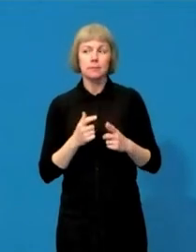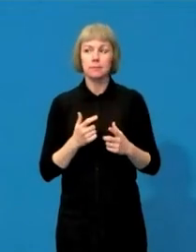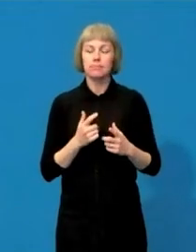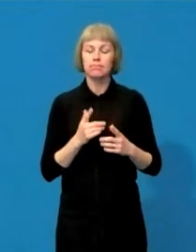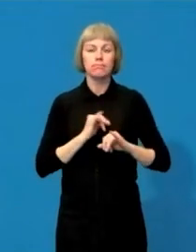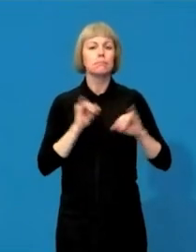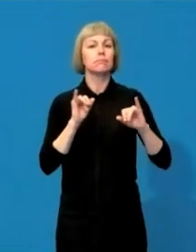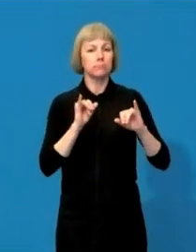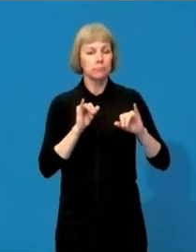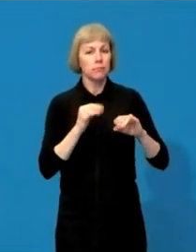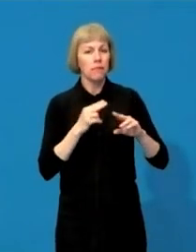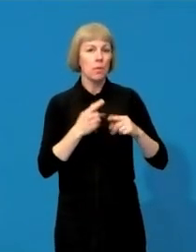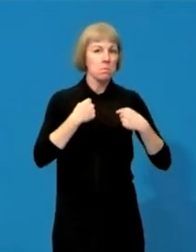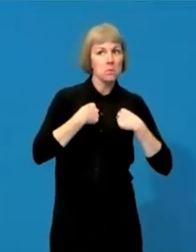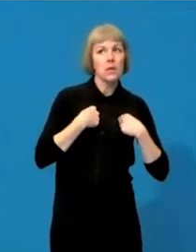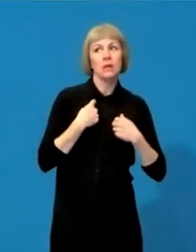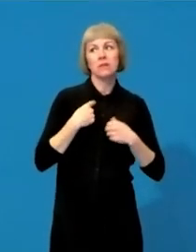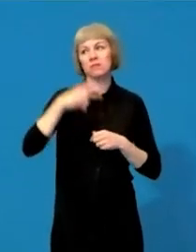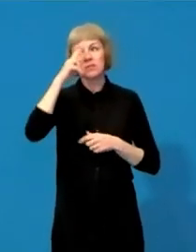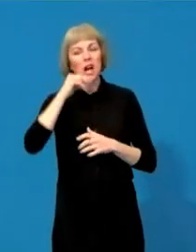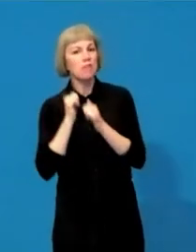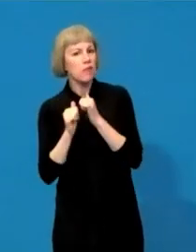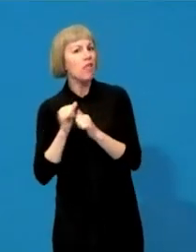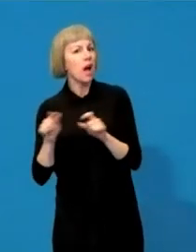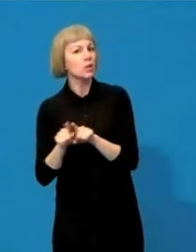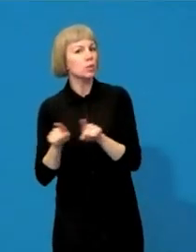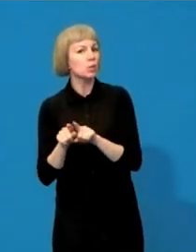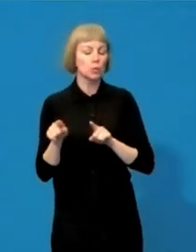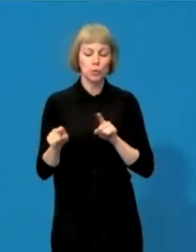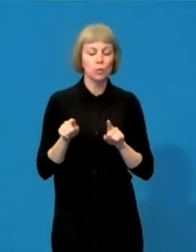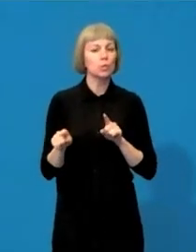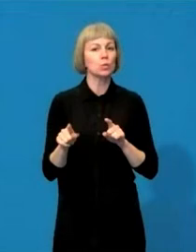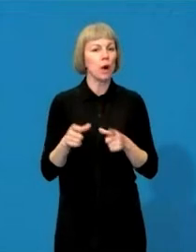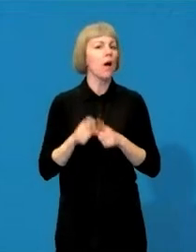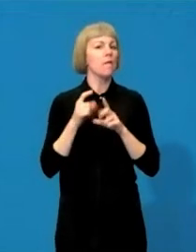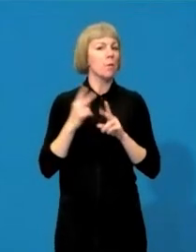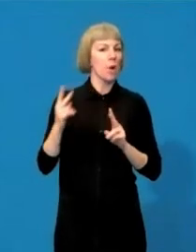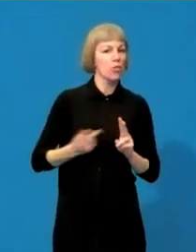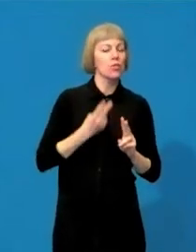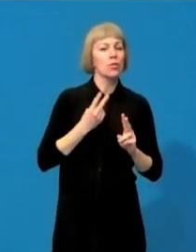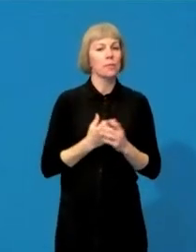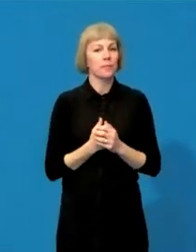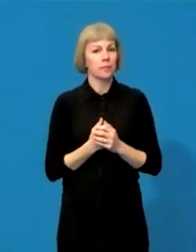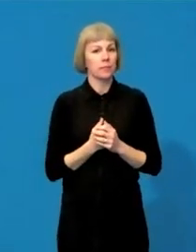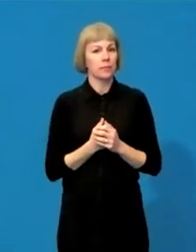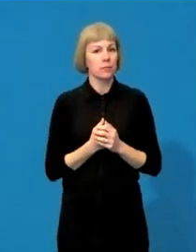younger brothers and - you know, like all - I'm one of the oldest grandsons on my